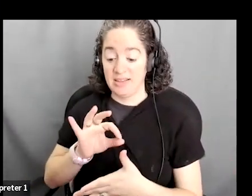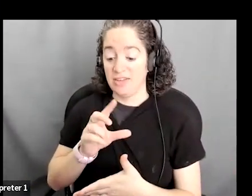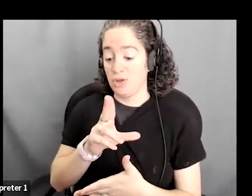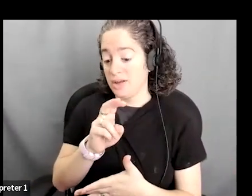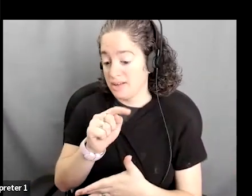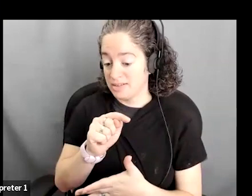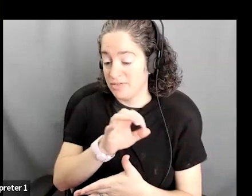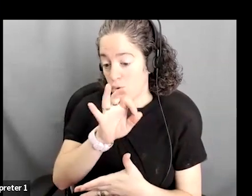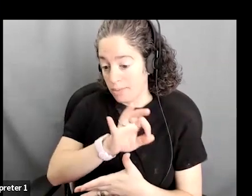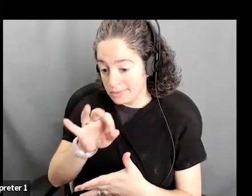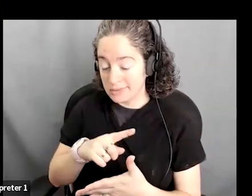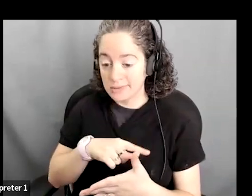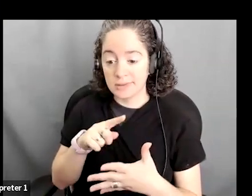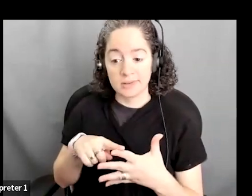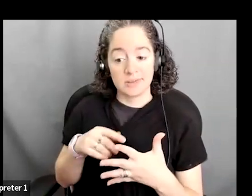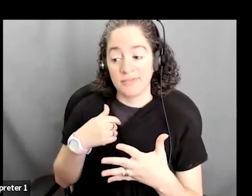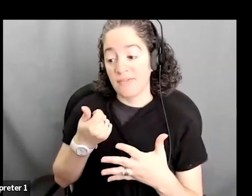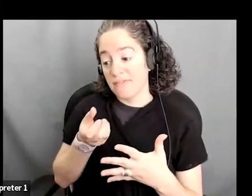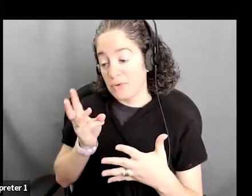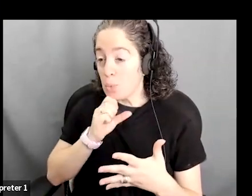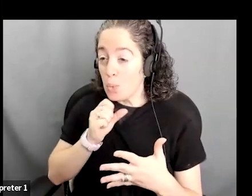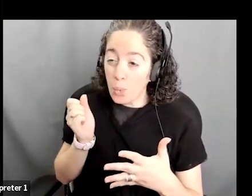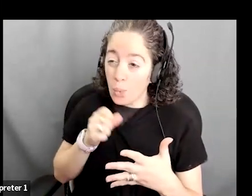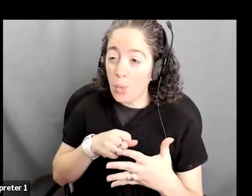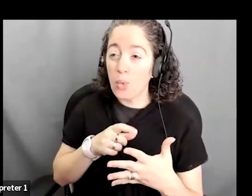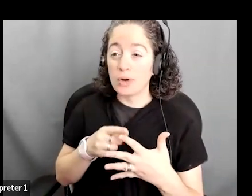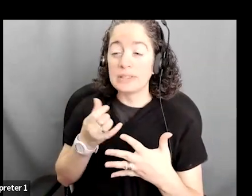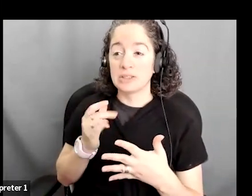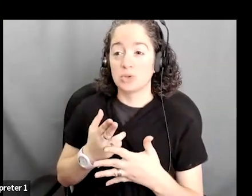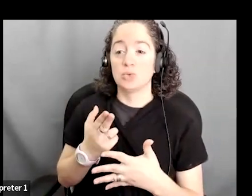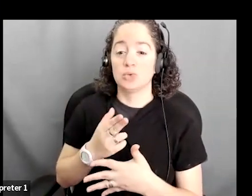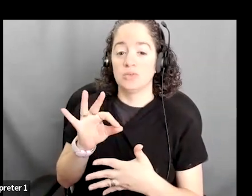we have a couple of old sites that are still using Forminator.